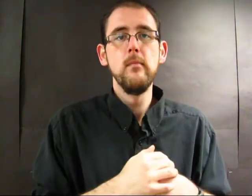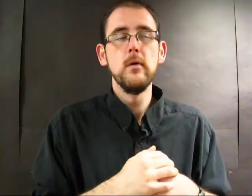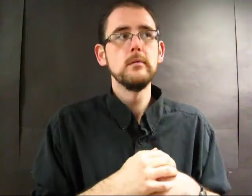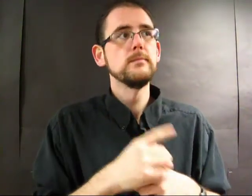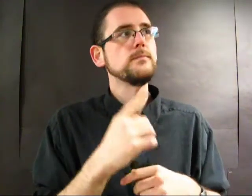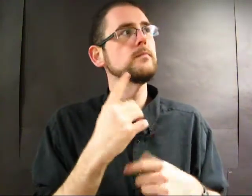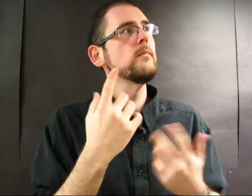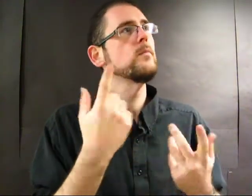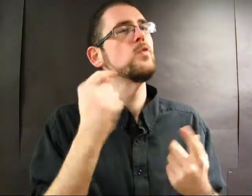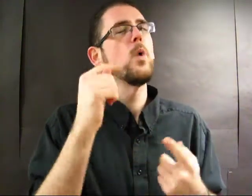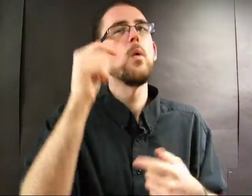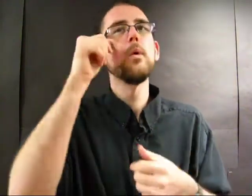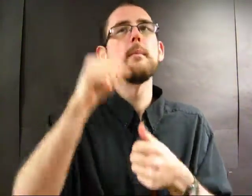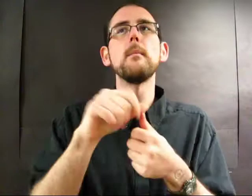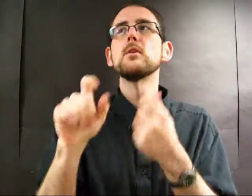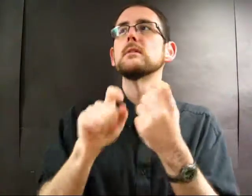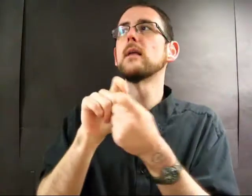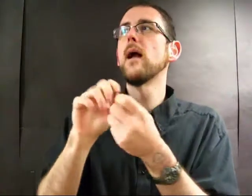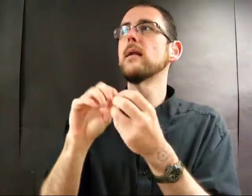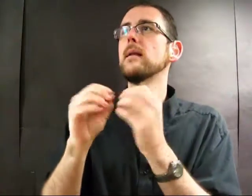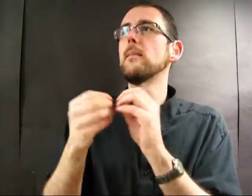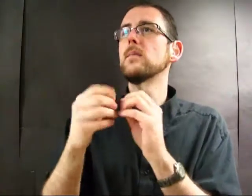I'm trying to remember specific numbers ...